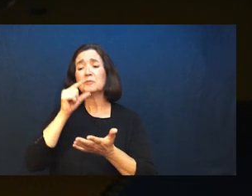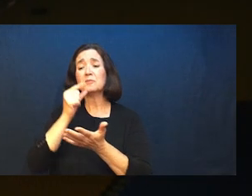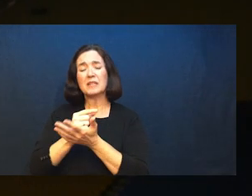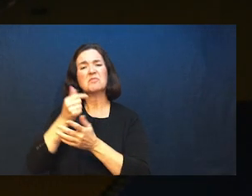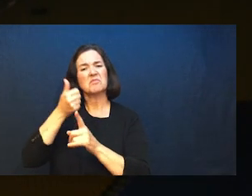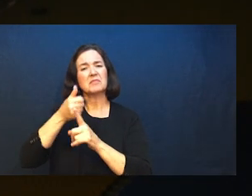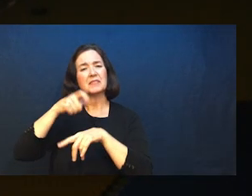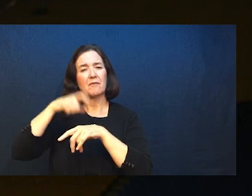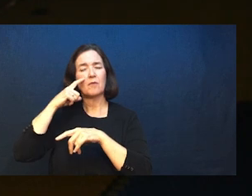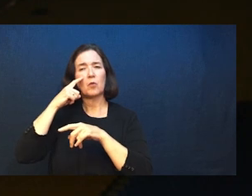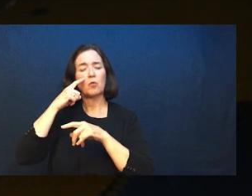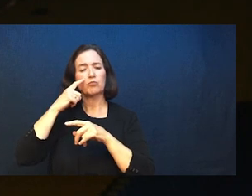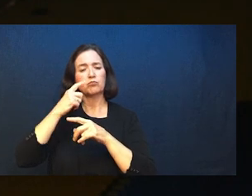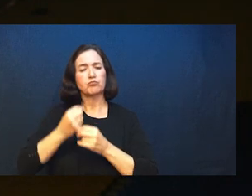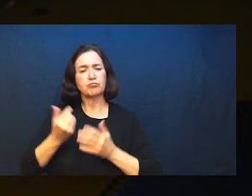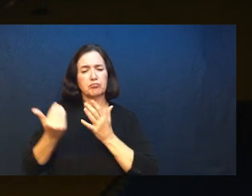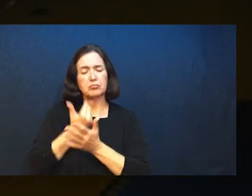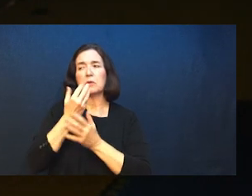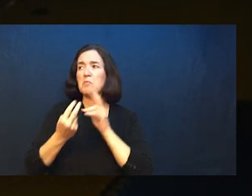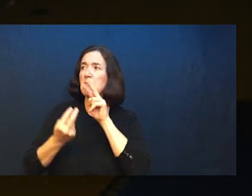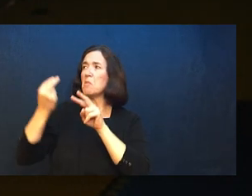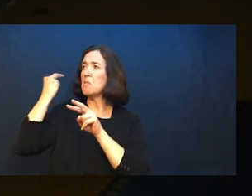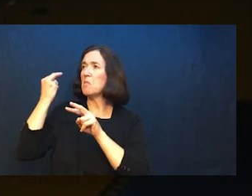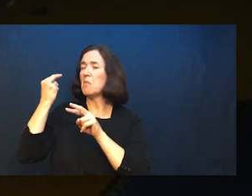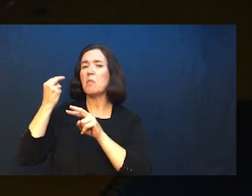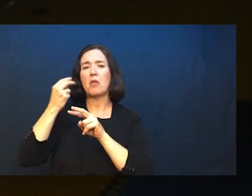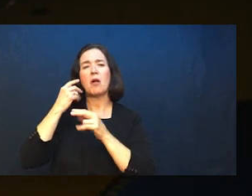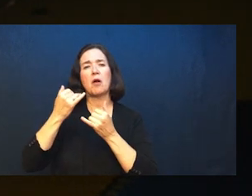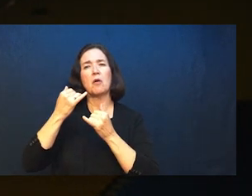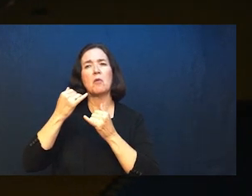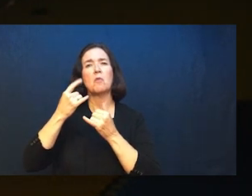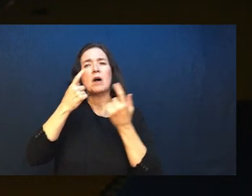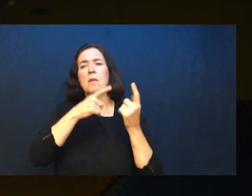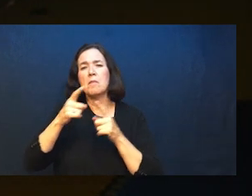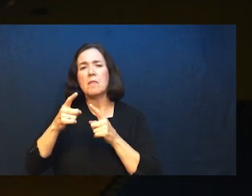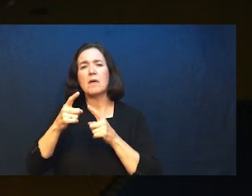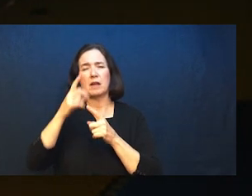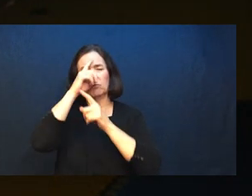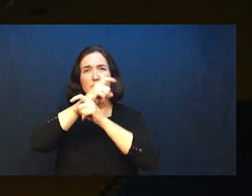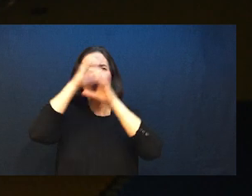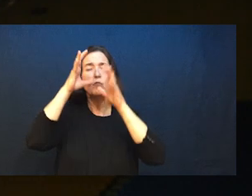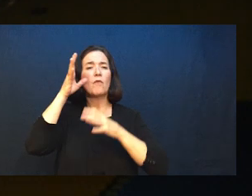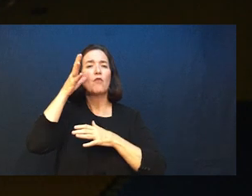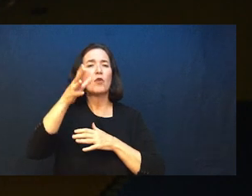Commencement is a time for renewal and reflection, a chance to look back at what has been and a time to envision the future.